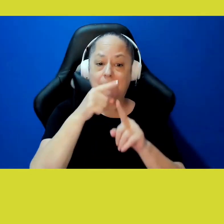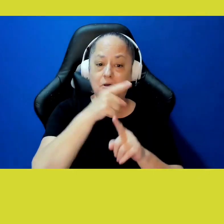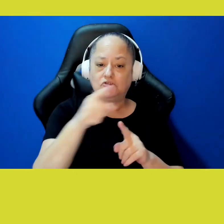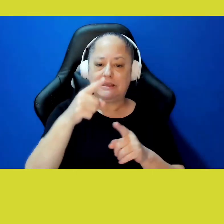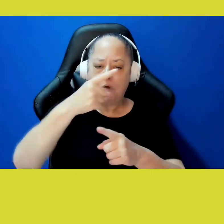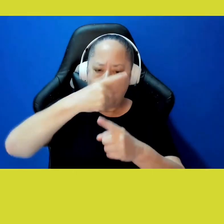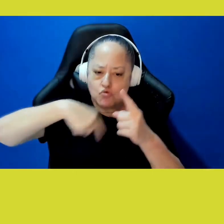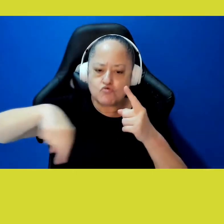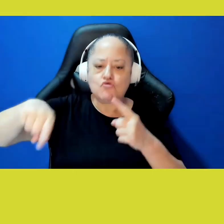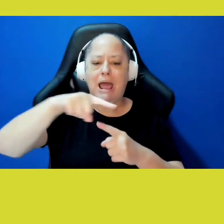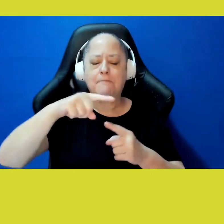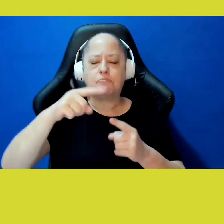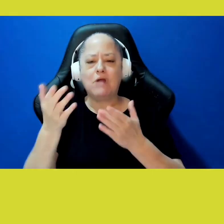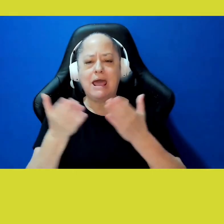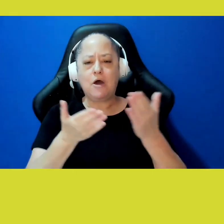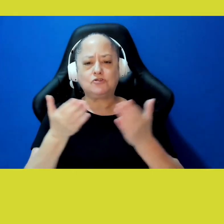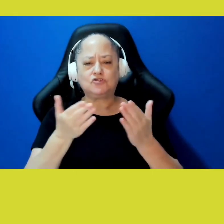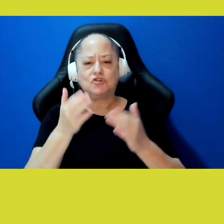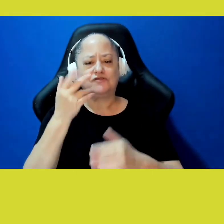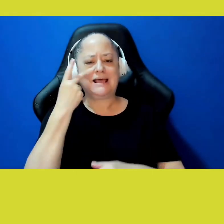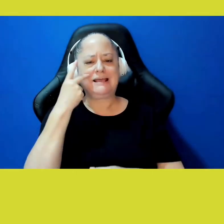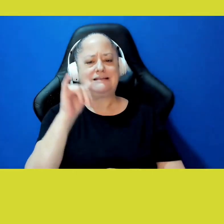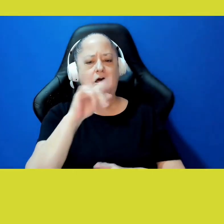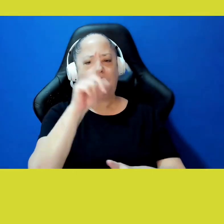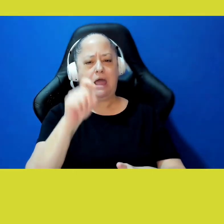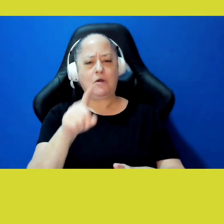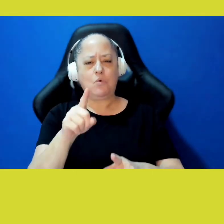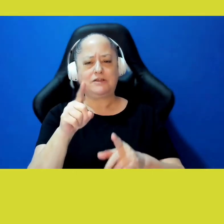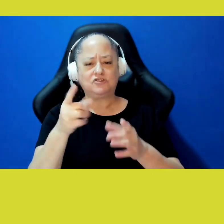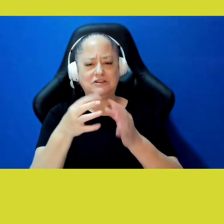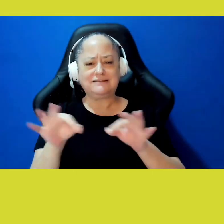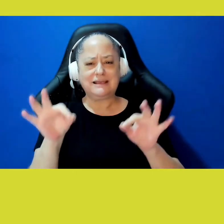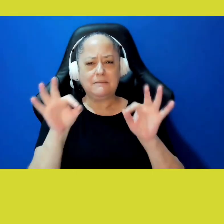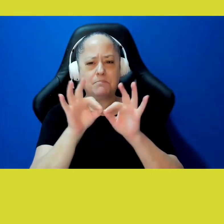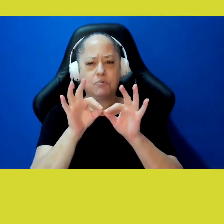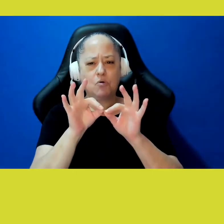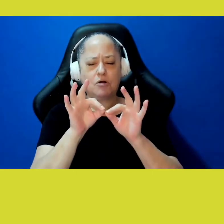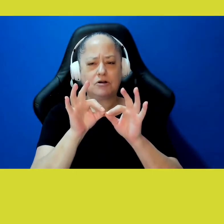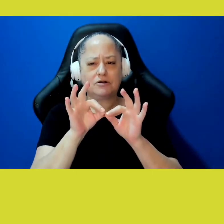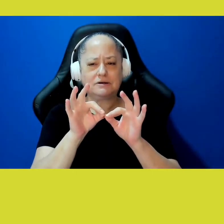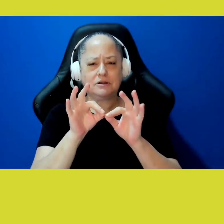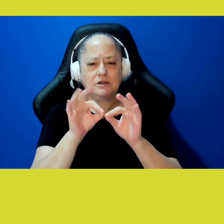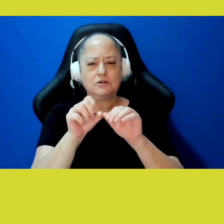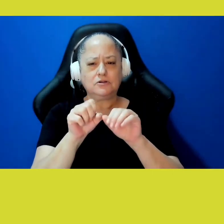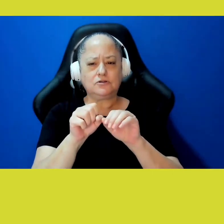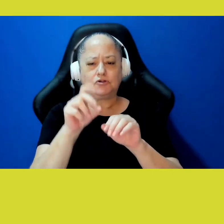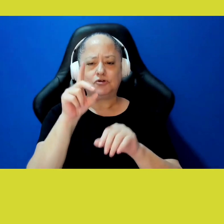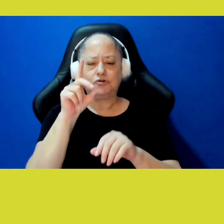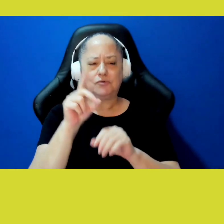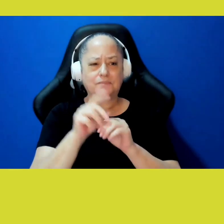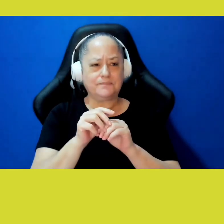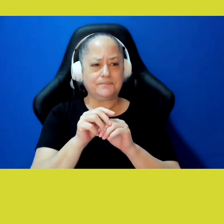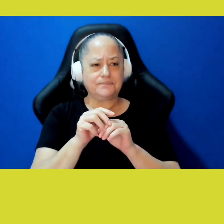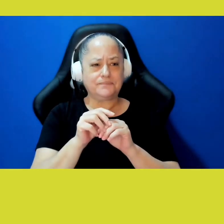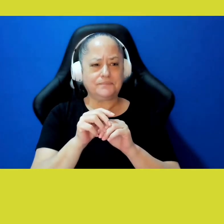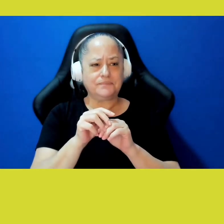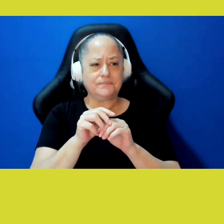saw that question and I just think it's important to disentangle kind of the values and the principles